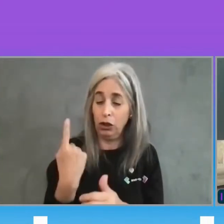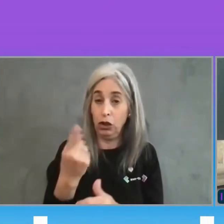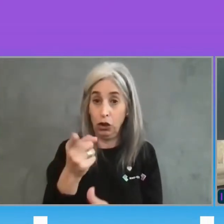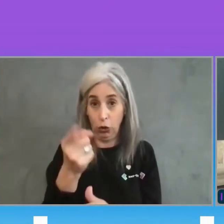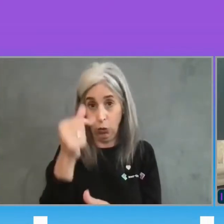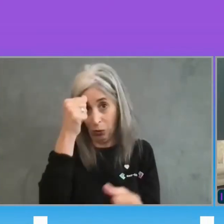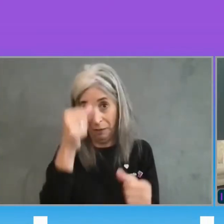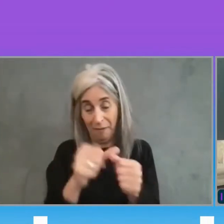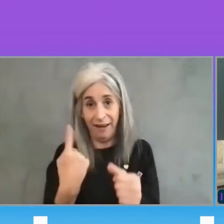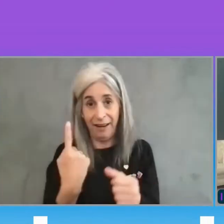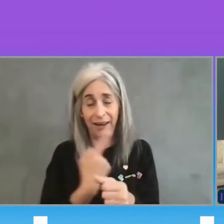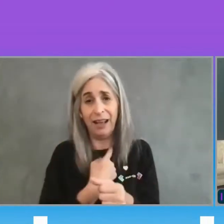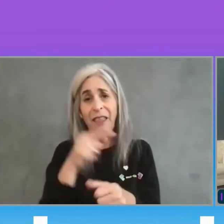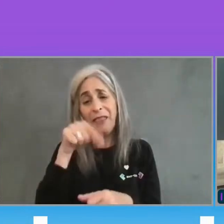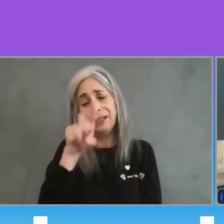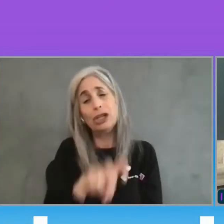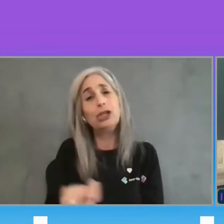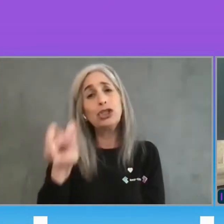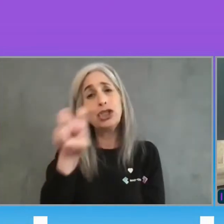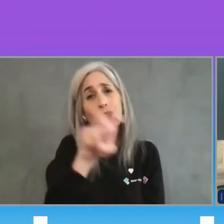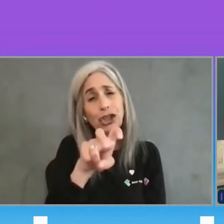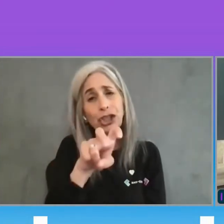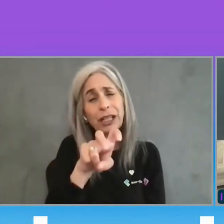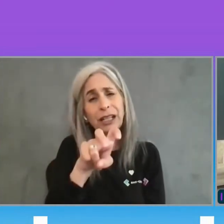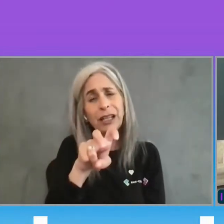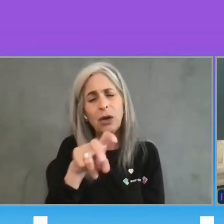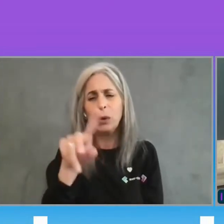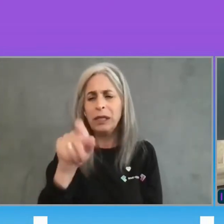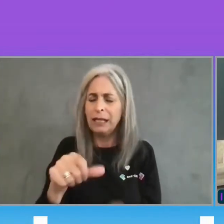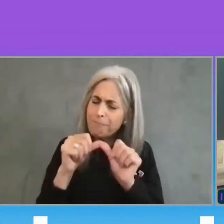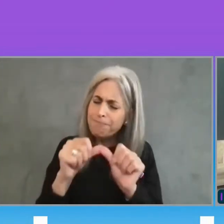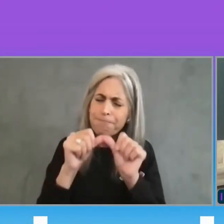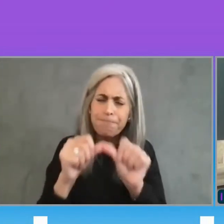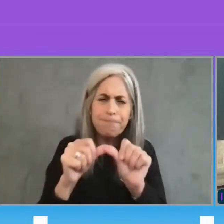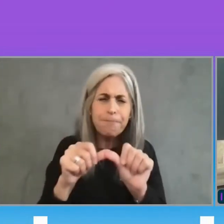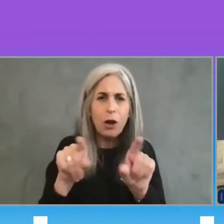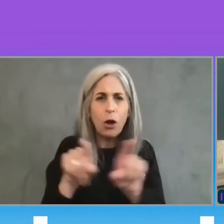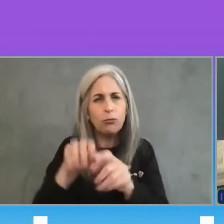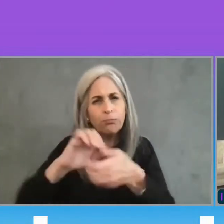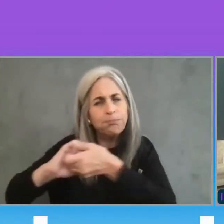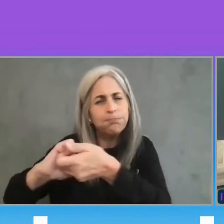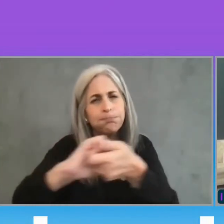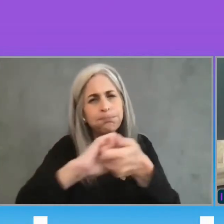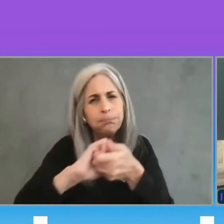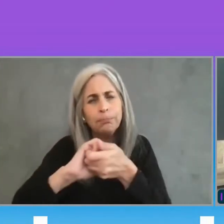us that we are on a journey, one that takes persistence and